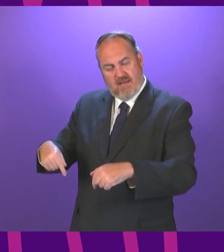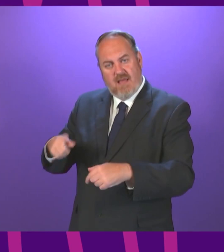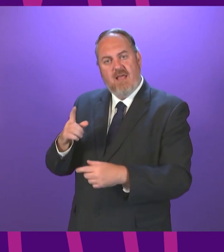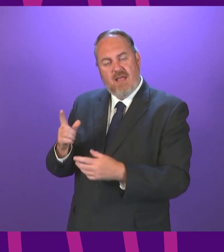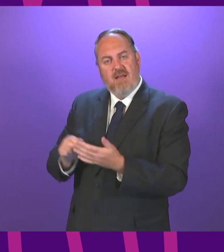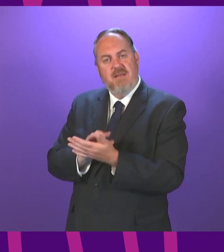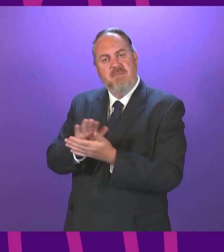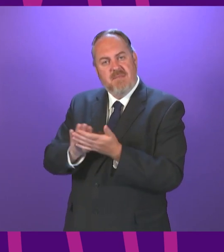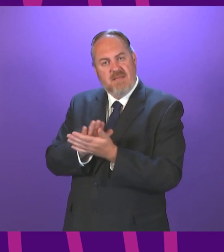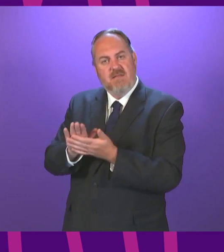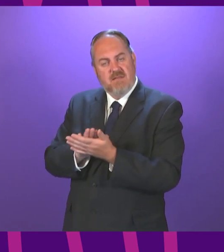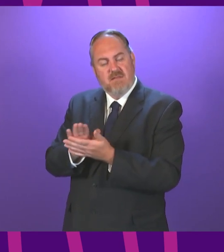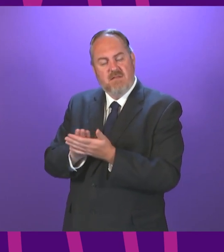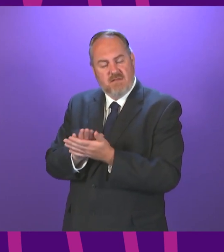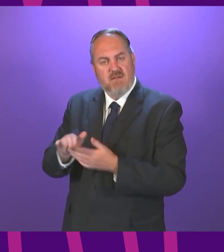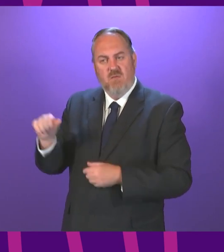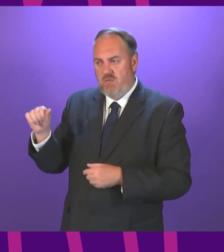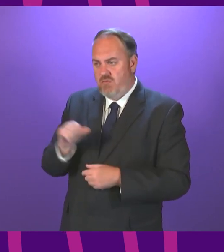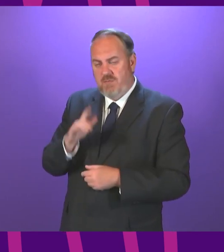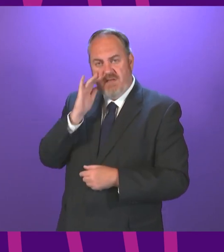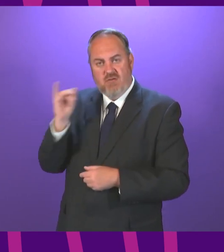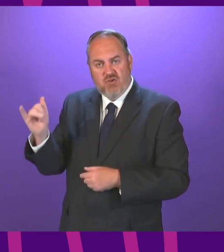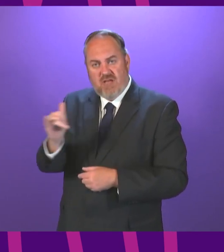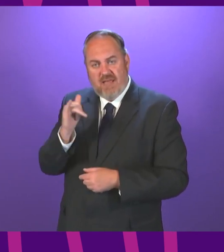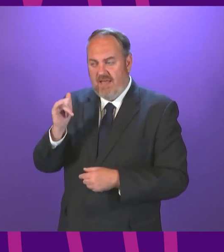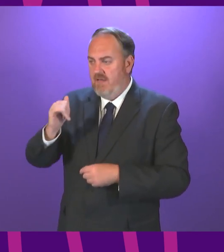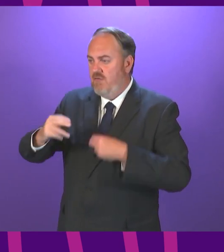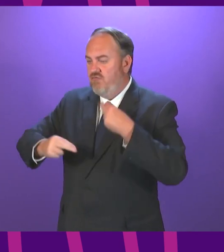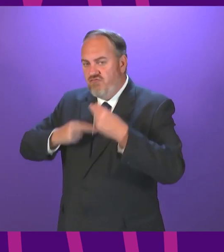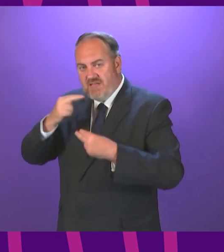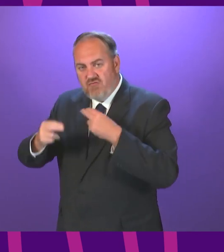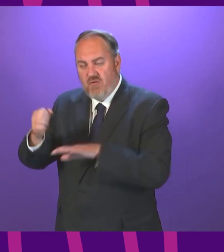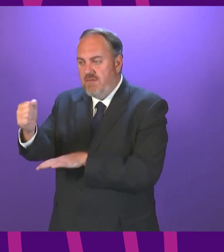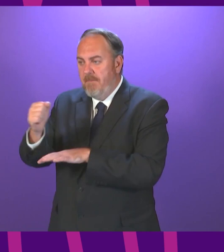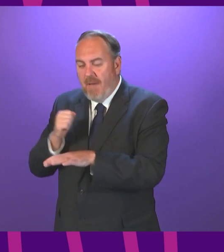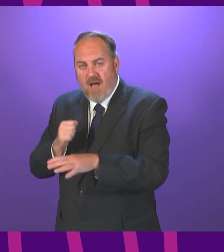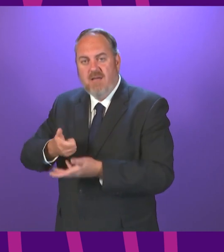in venues, including hospitality venues, as has recently been decided by the Belgian Government?